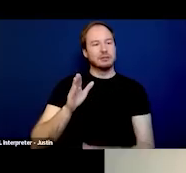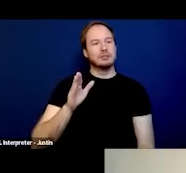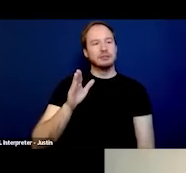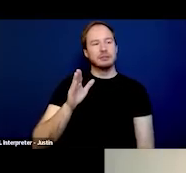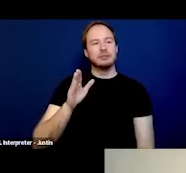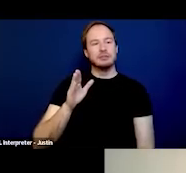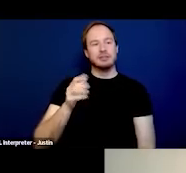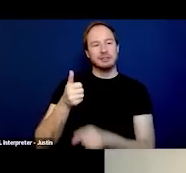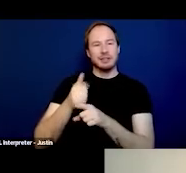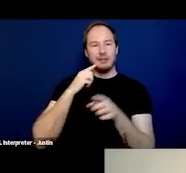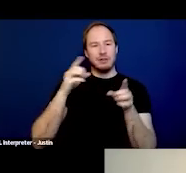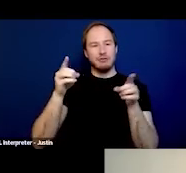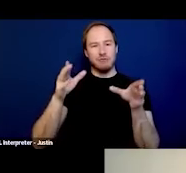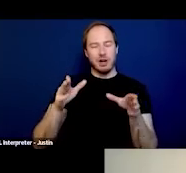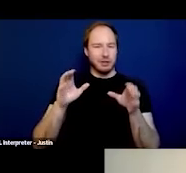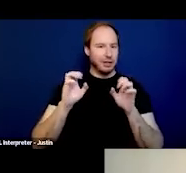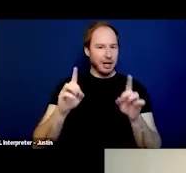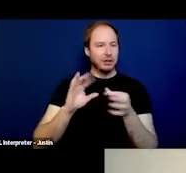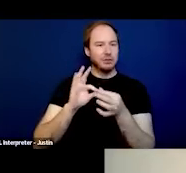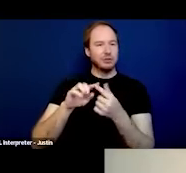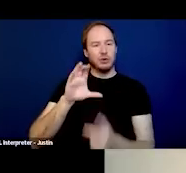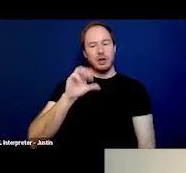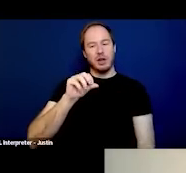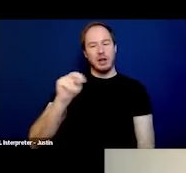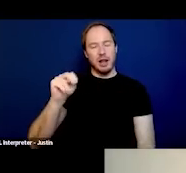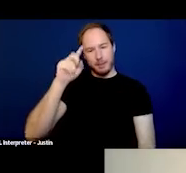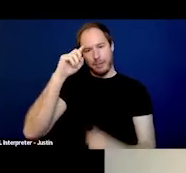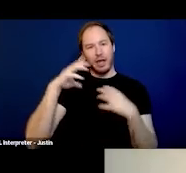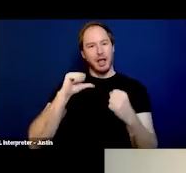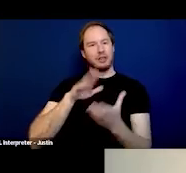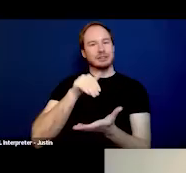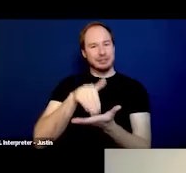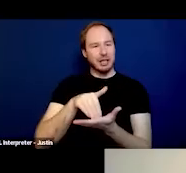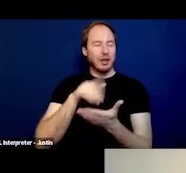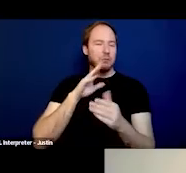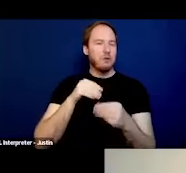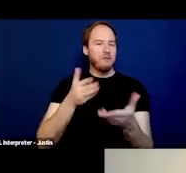She's the director of education at the Connecticut Mental Health Center which provides services to individuals